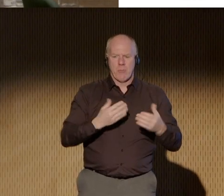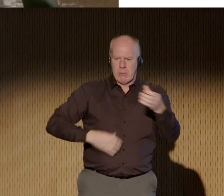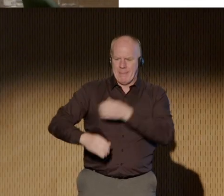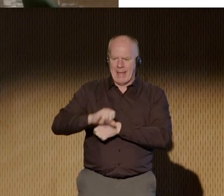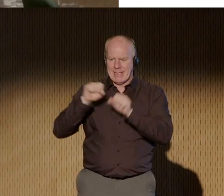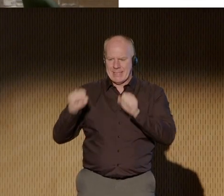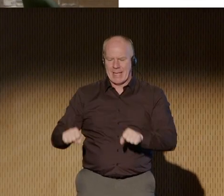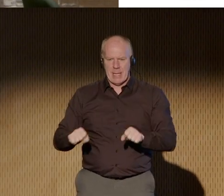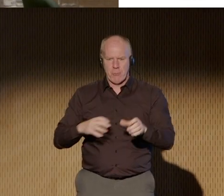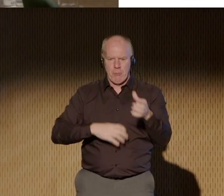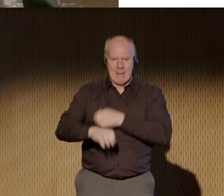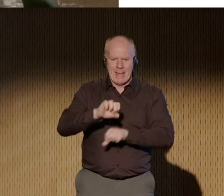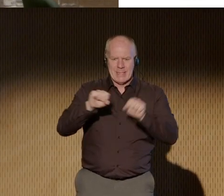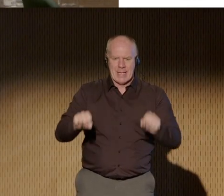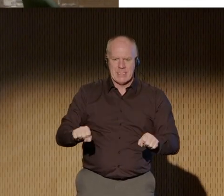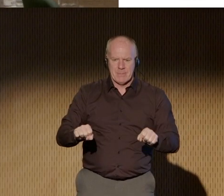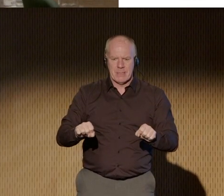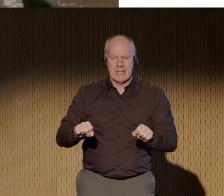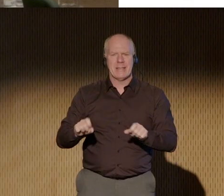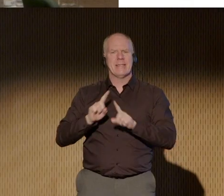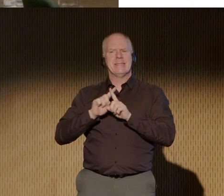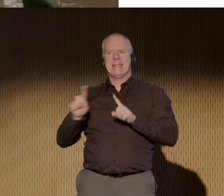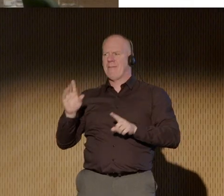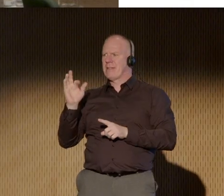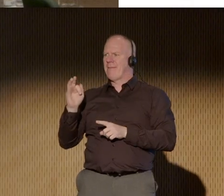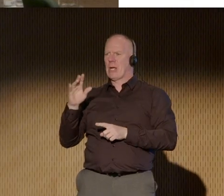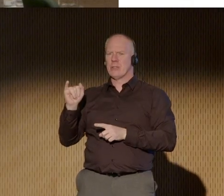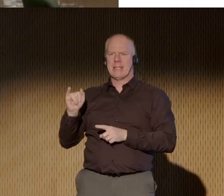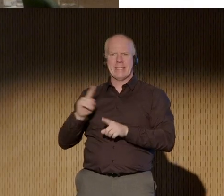and then another faculty within the same division is bringing in another tool, and I'm just like,